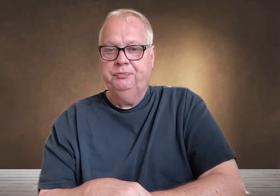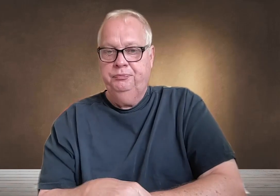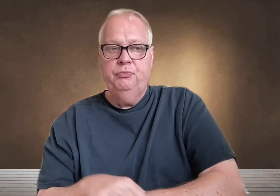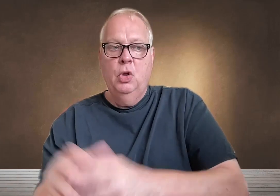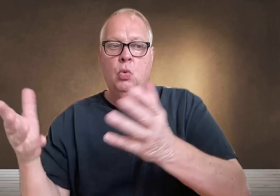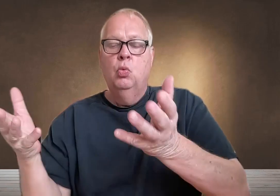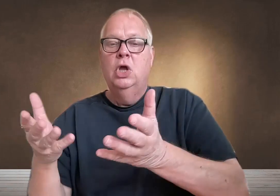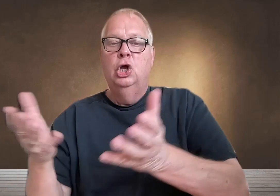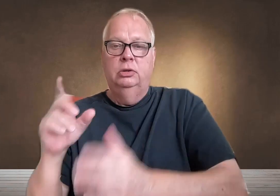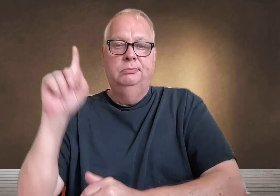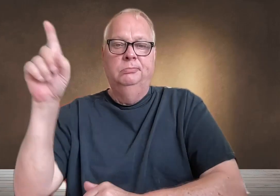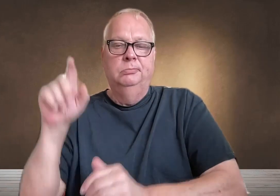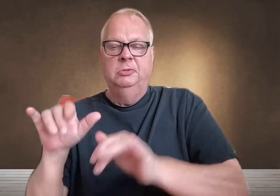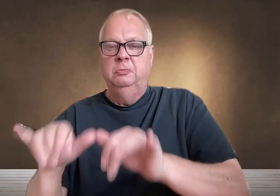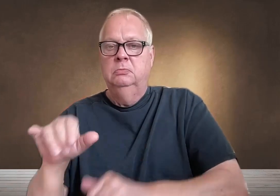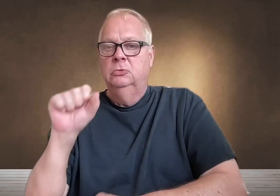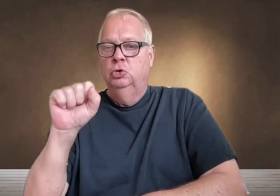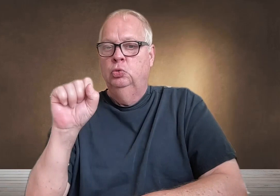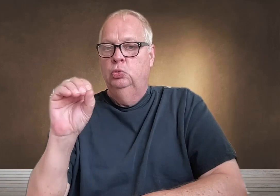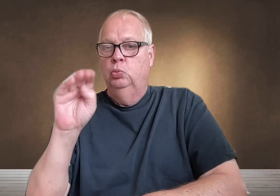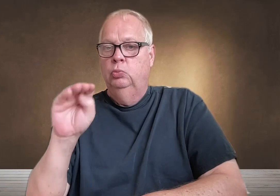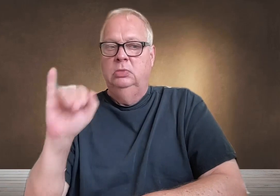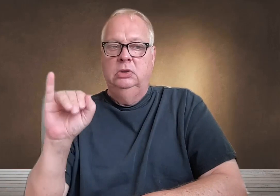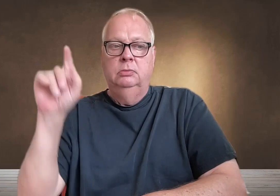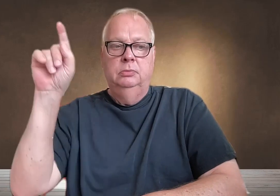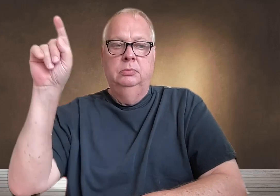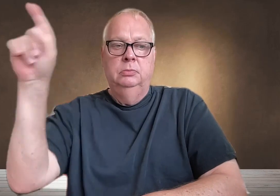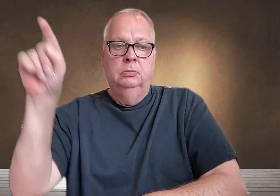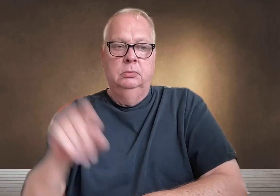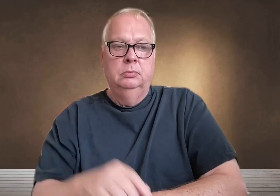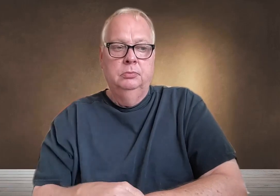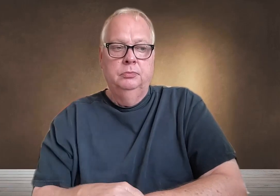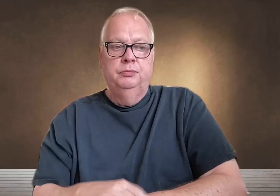It will be at SOMI still, which is located at